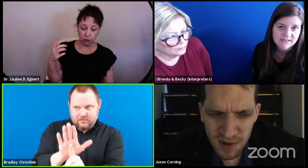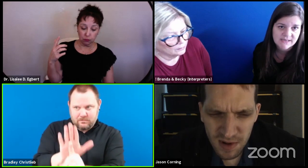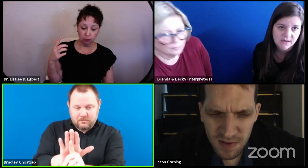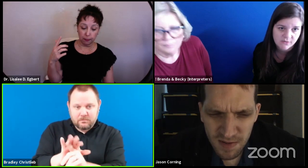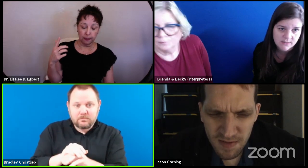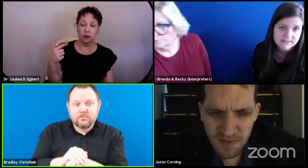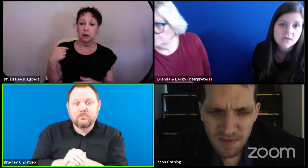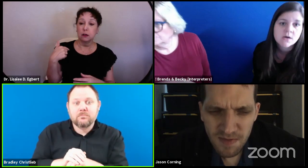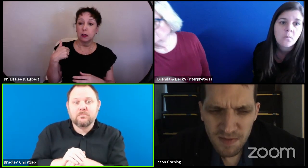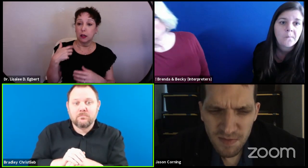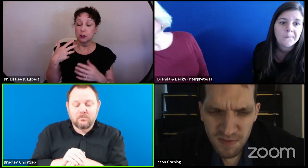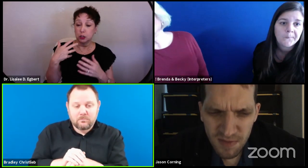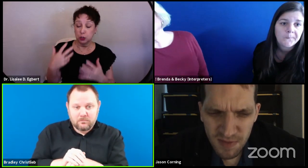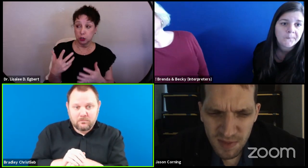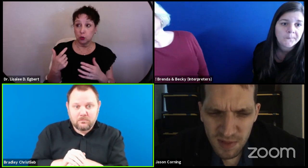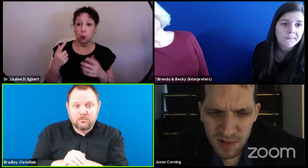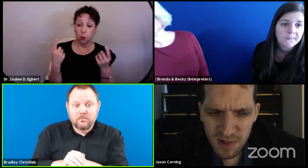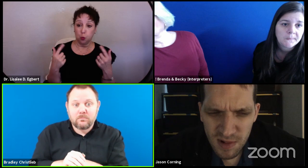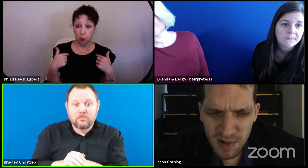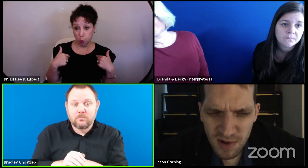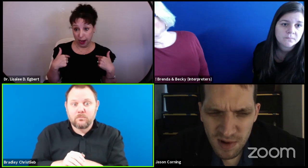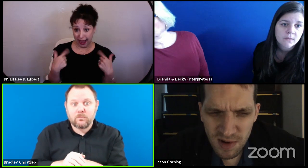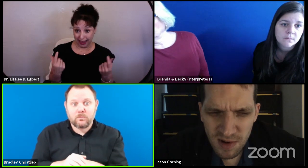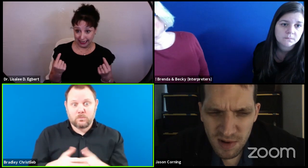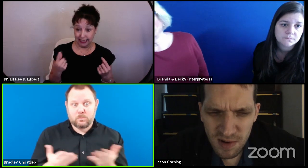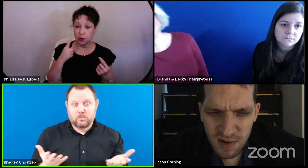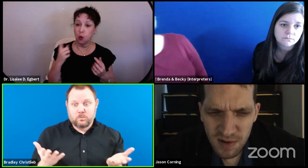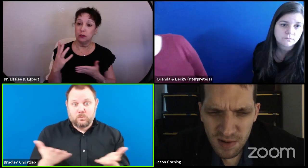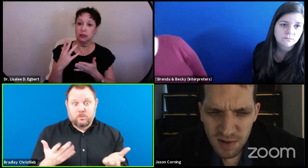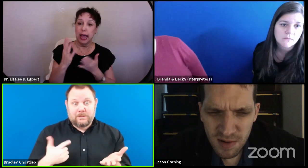state government.